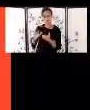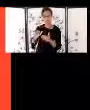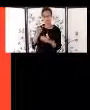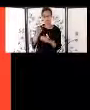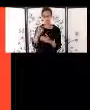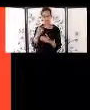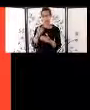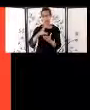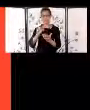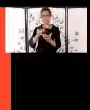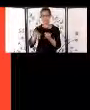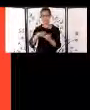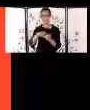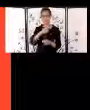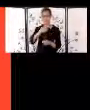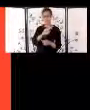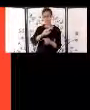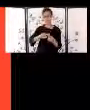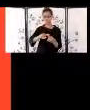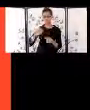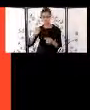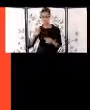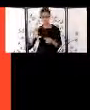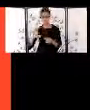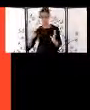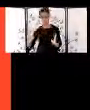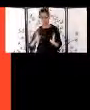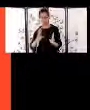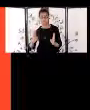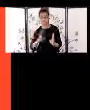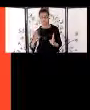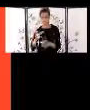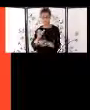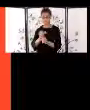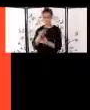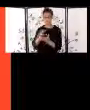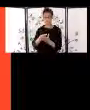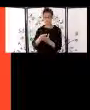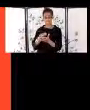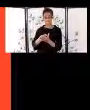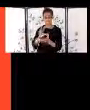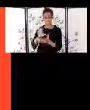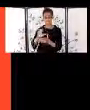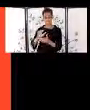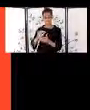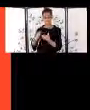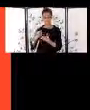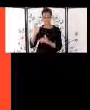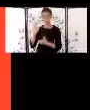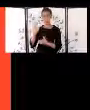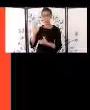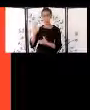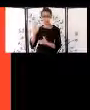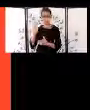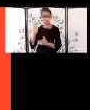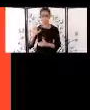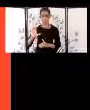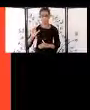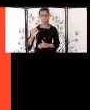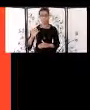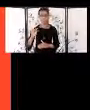CADA is required to issue a T4A Form for the full amount that you received in that year.